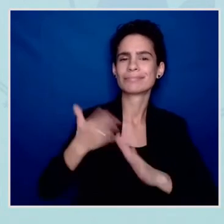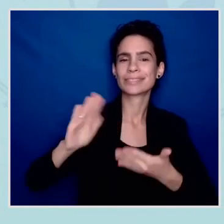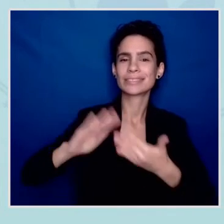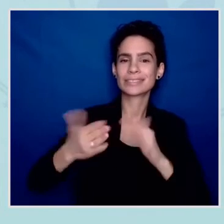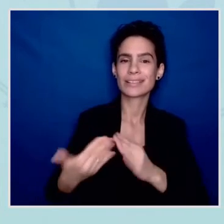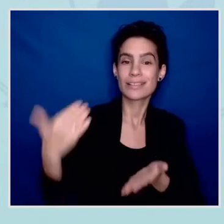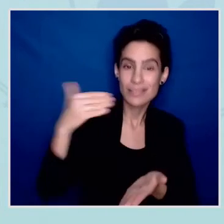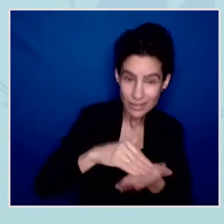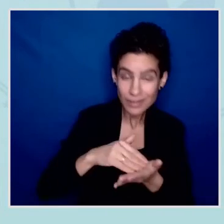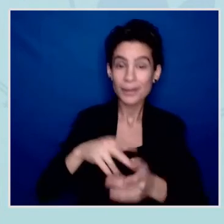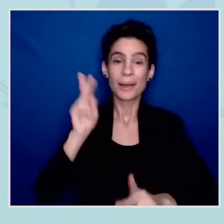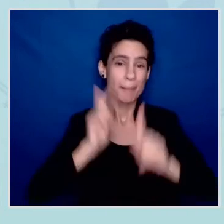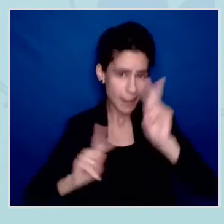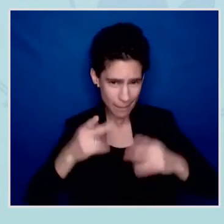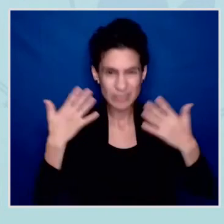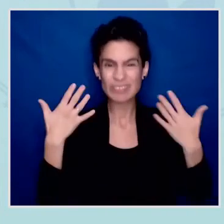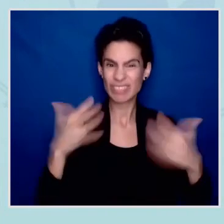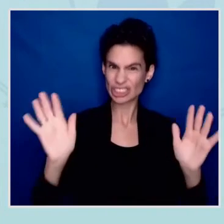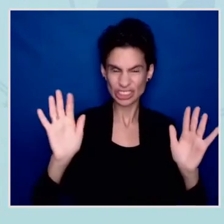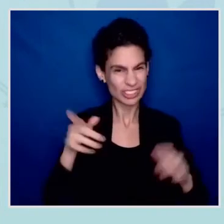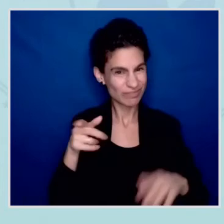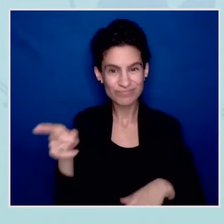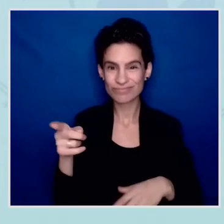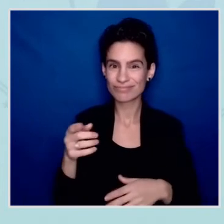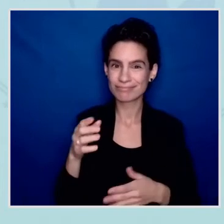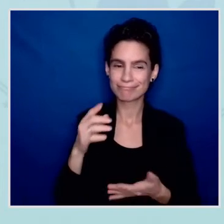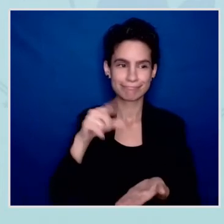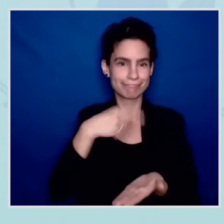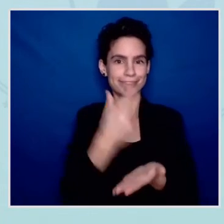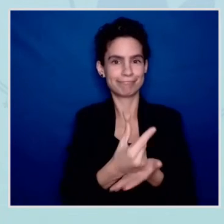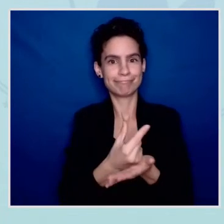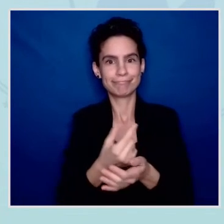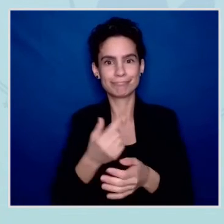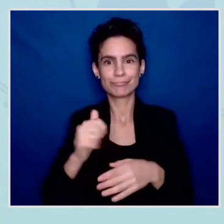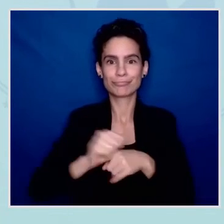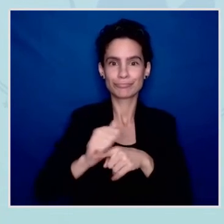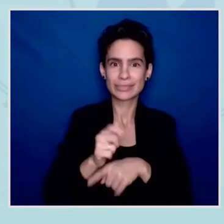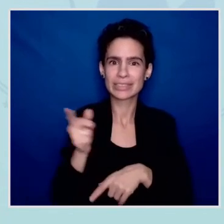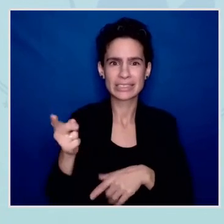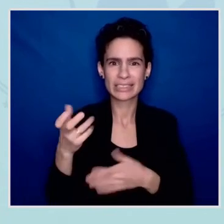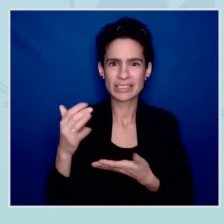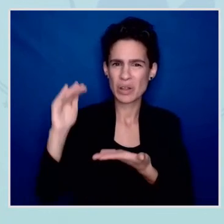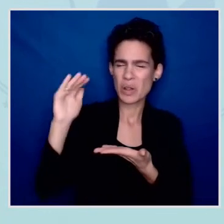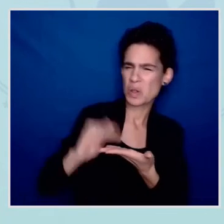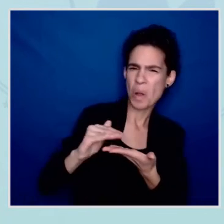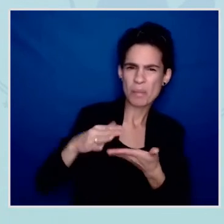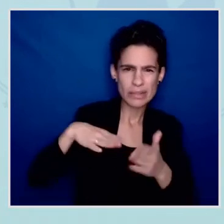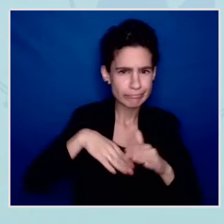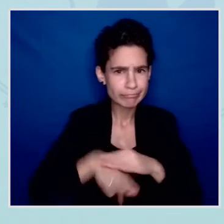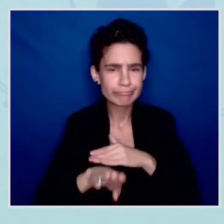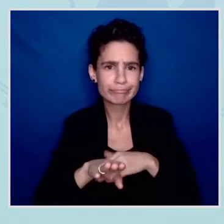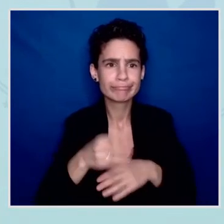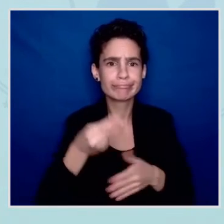PROGRAM, THEY WERE TAUGHT HOW